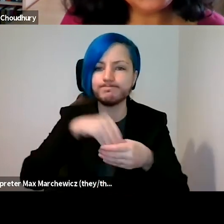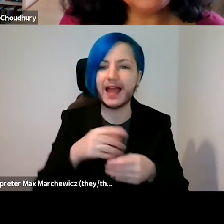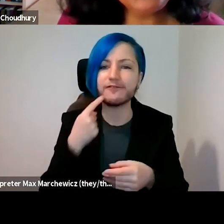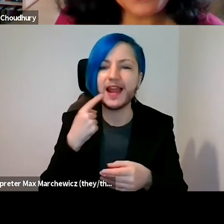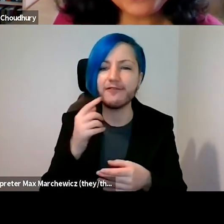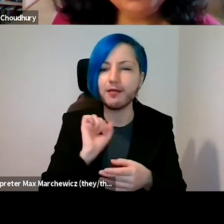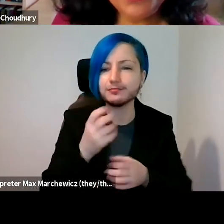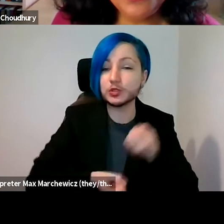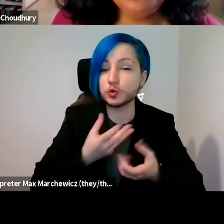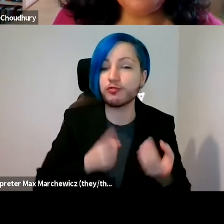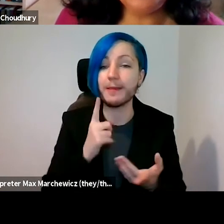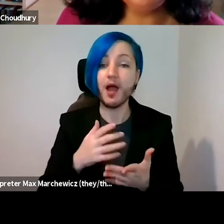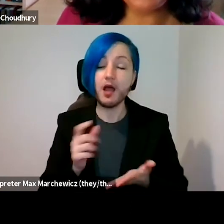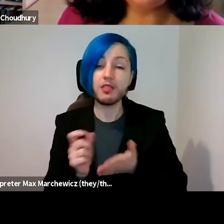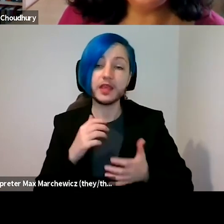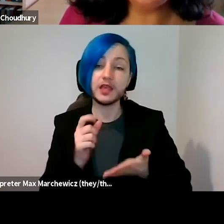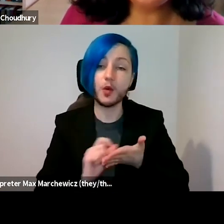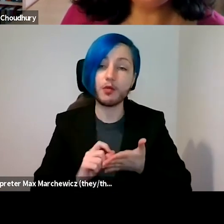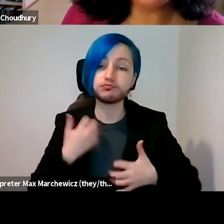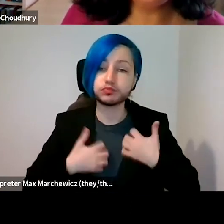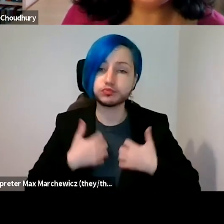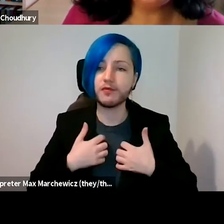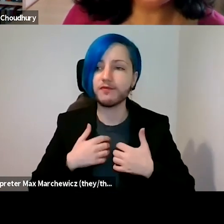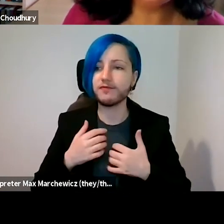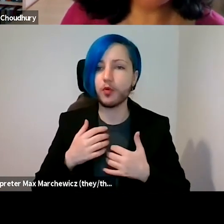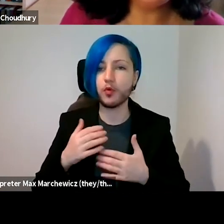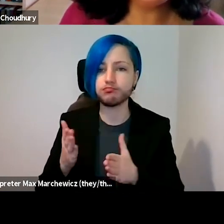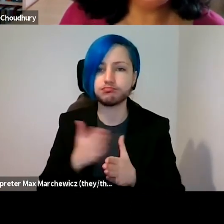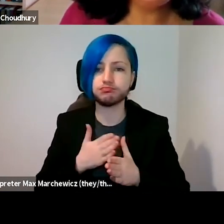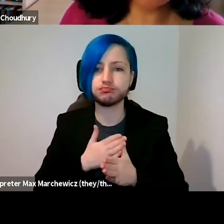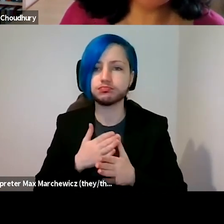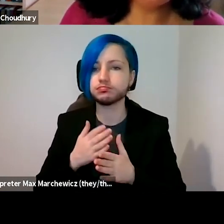that the author's enthusiasm for ethnic words was at the center of the nation needs.